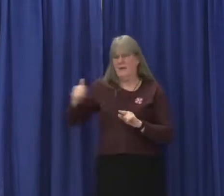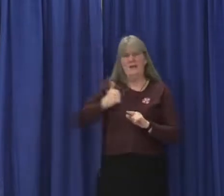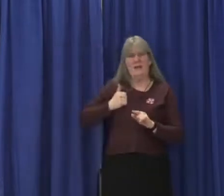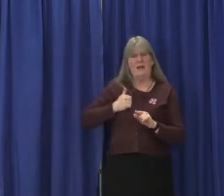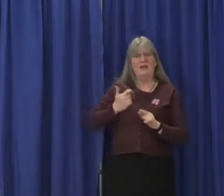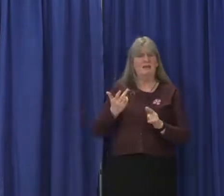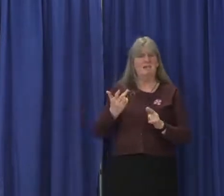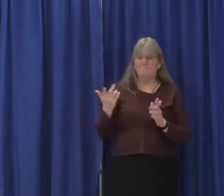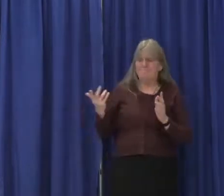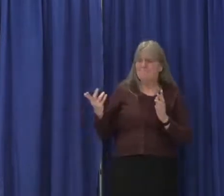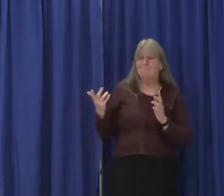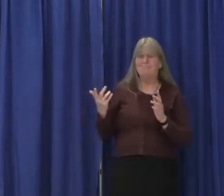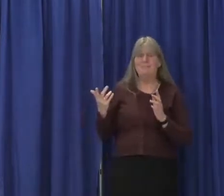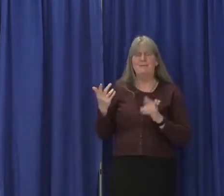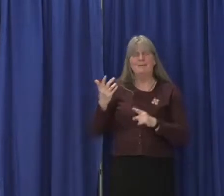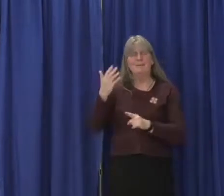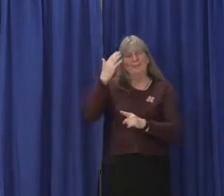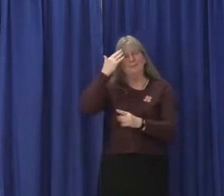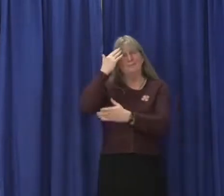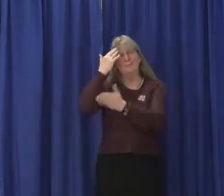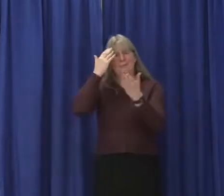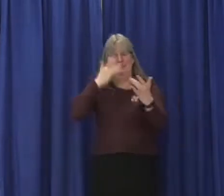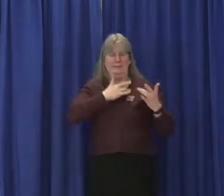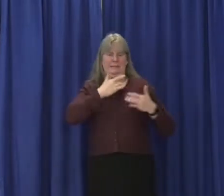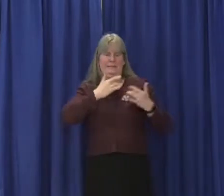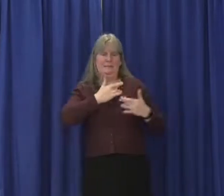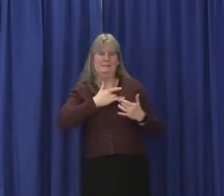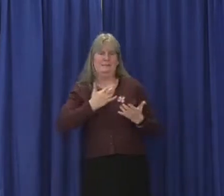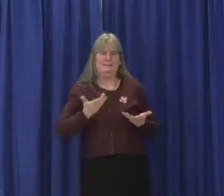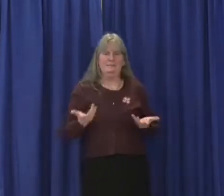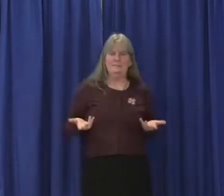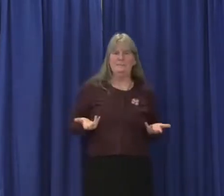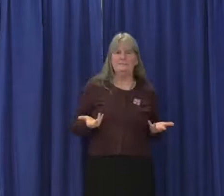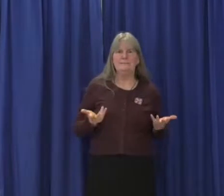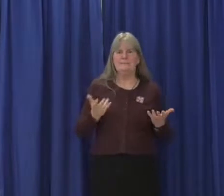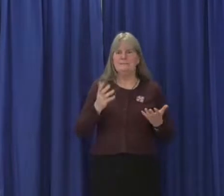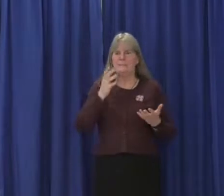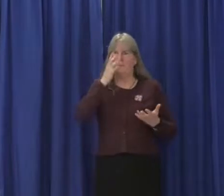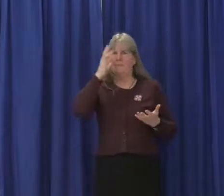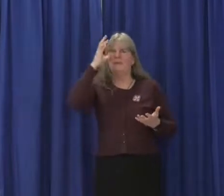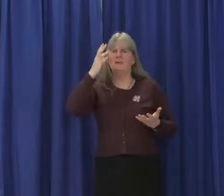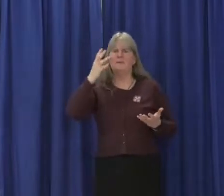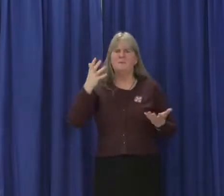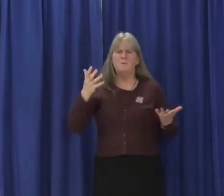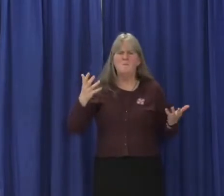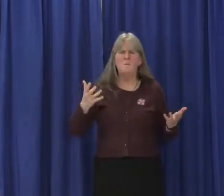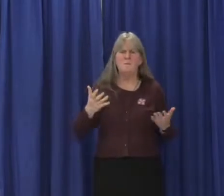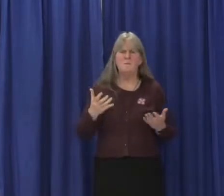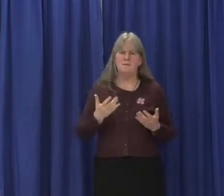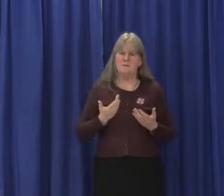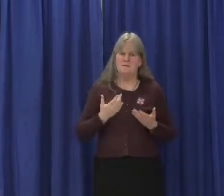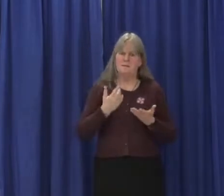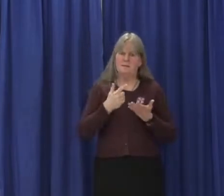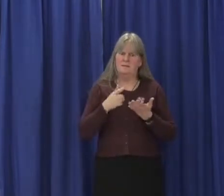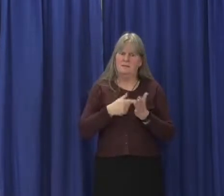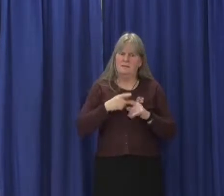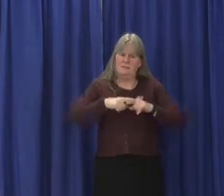And we understand the concerns of individual parents who say, you know, they really rely on certain numbers to know whether